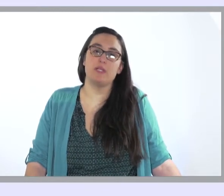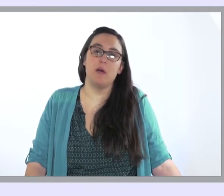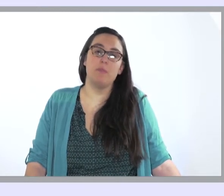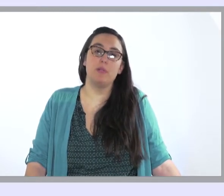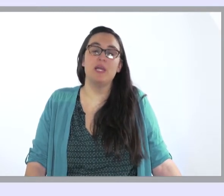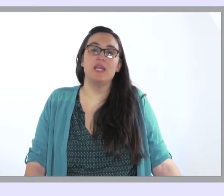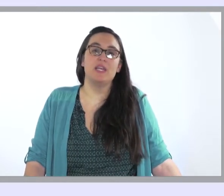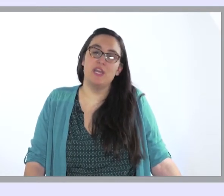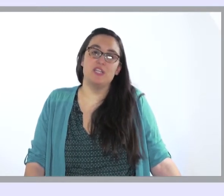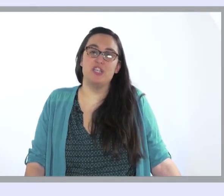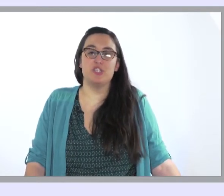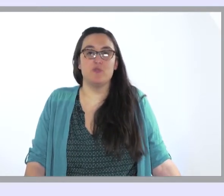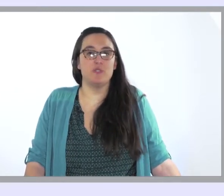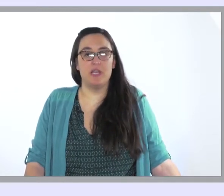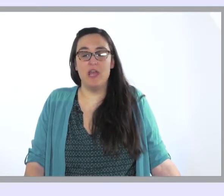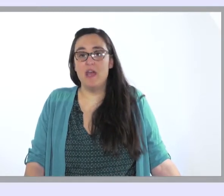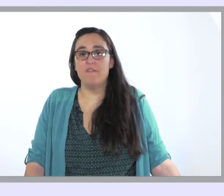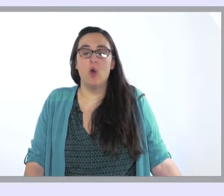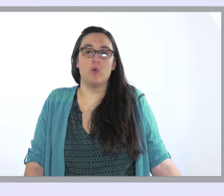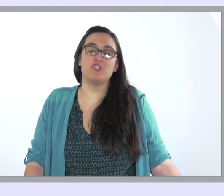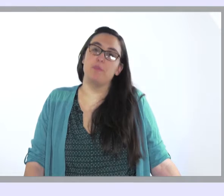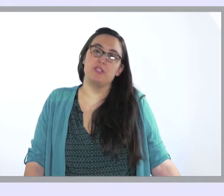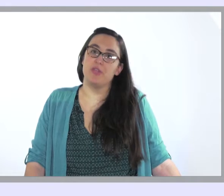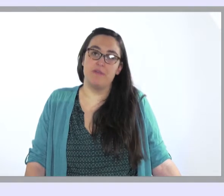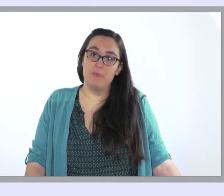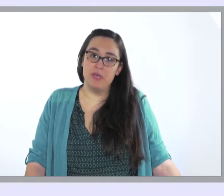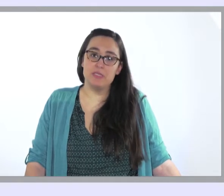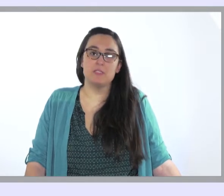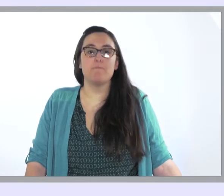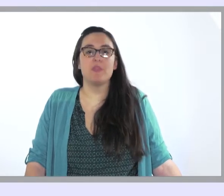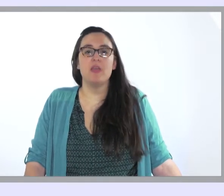like hearing teachers for the deaf or speech therapists.